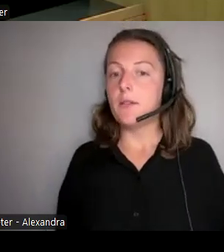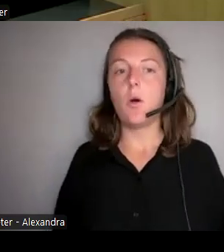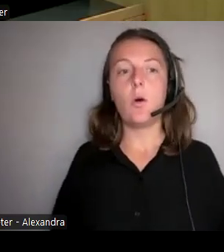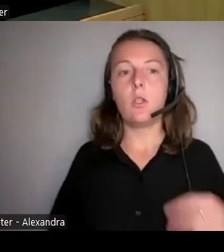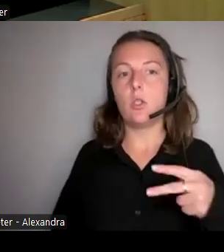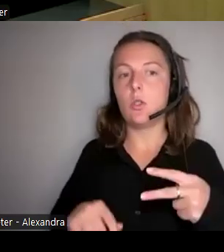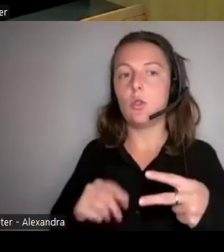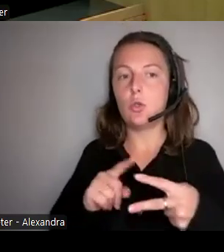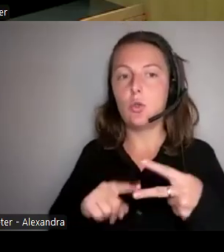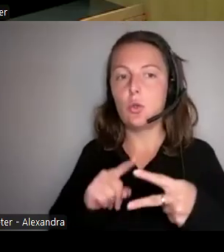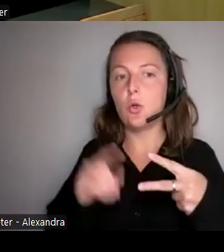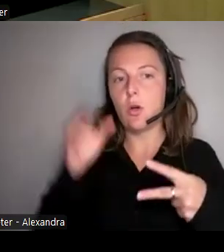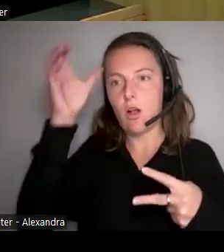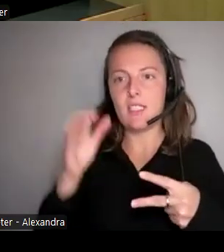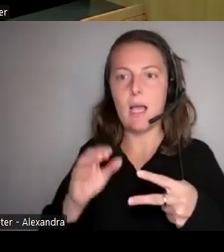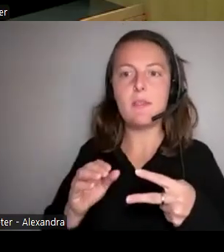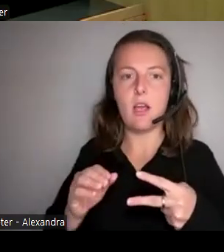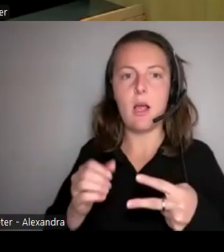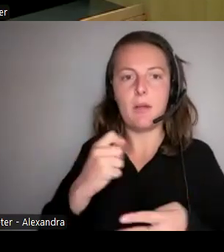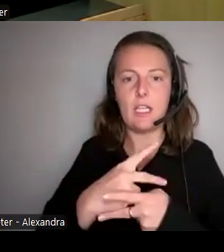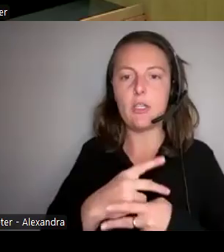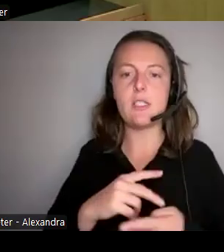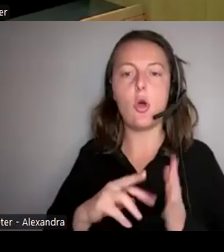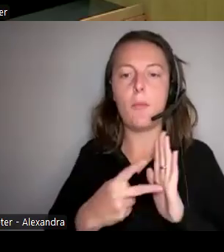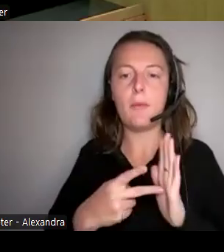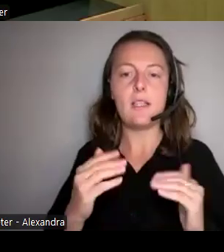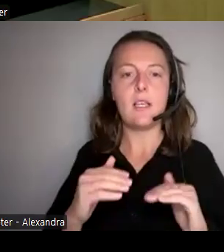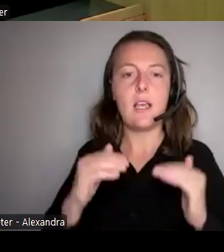was advancing research on empirically supported interventions for older adults living with serious